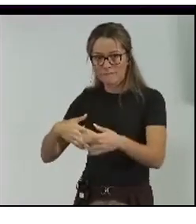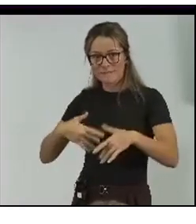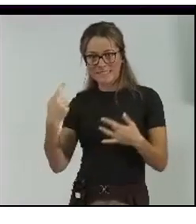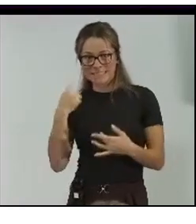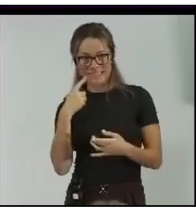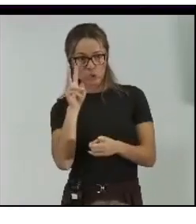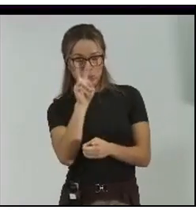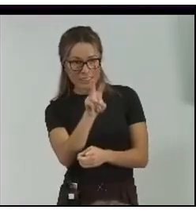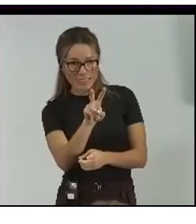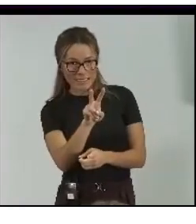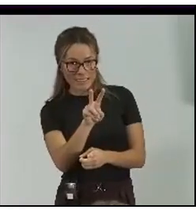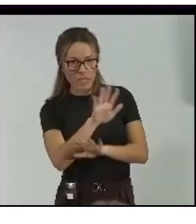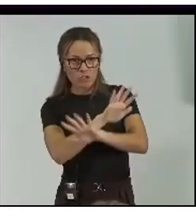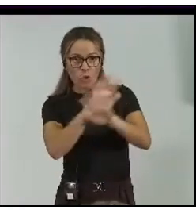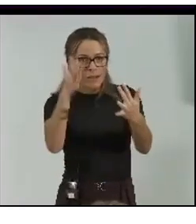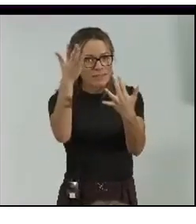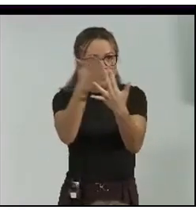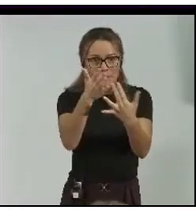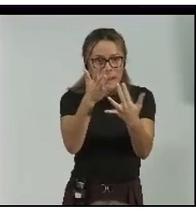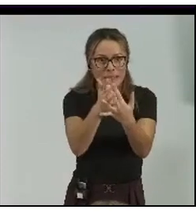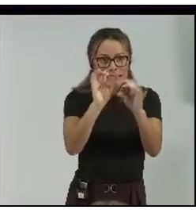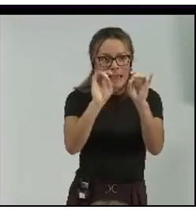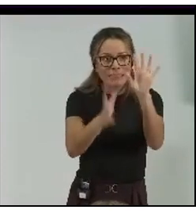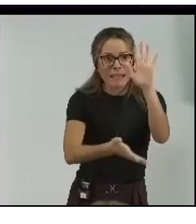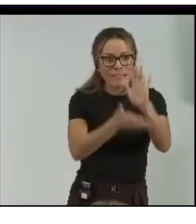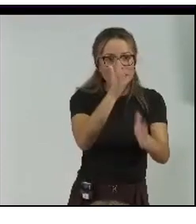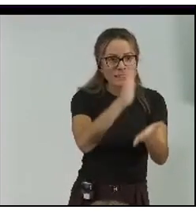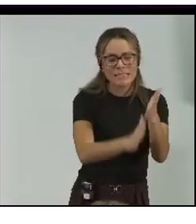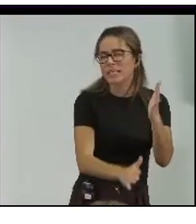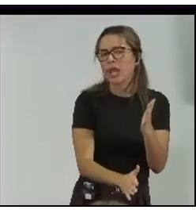You know, it's not just the accessibility audience and the crowd you're going for.